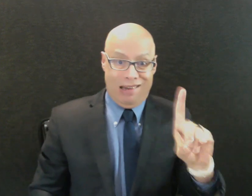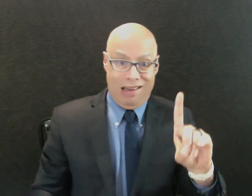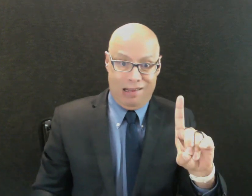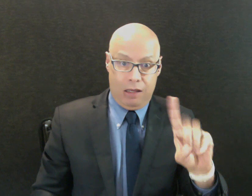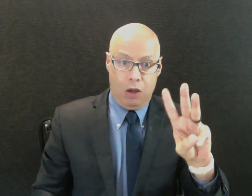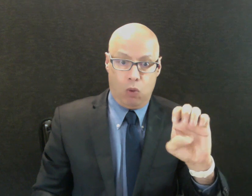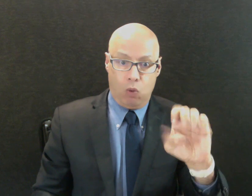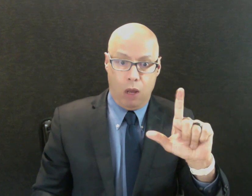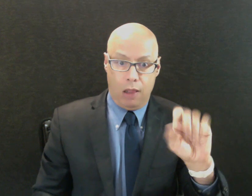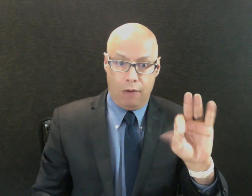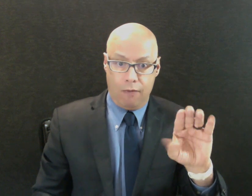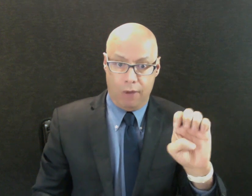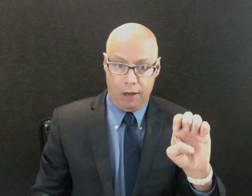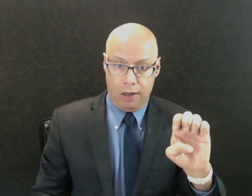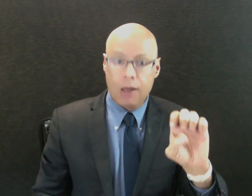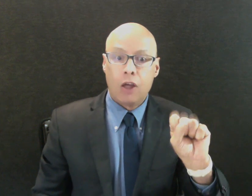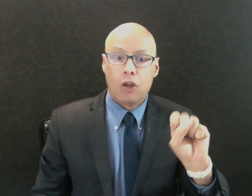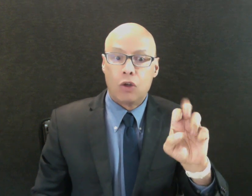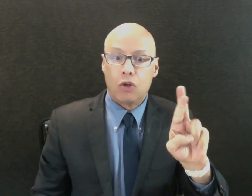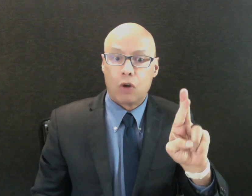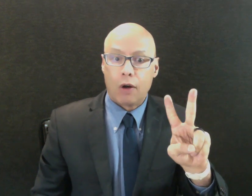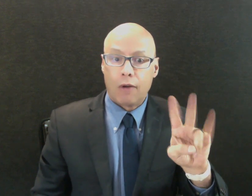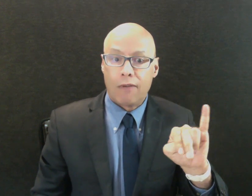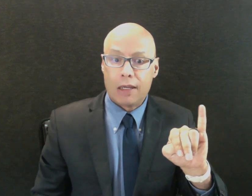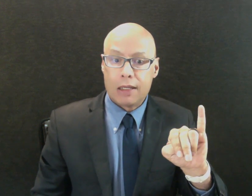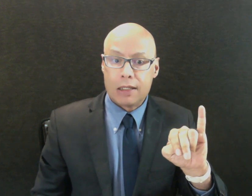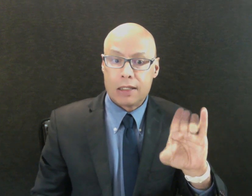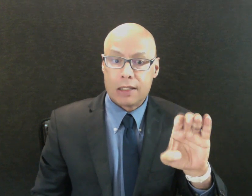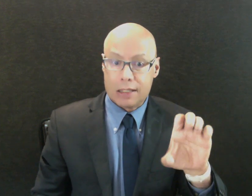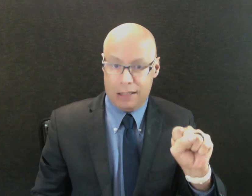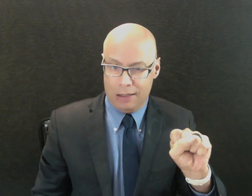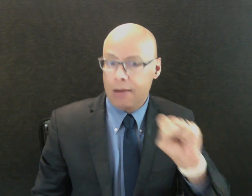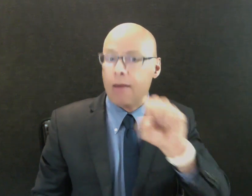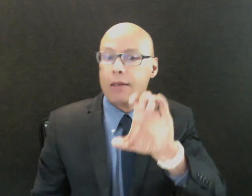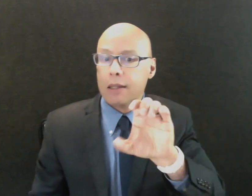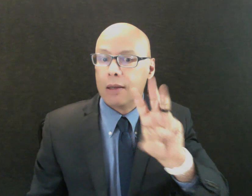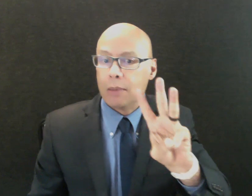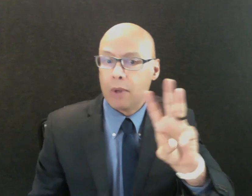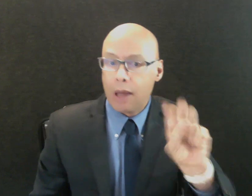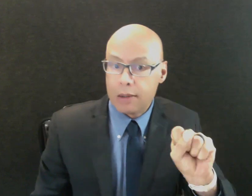hereunto known as C.W.S. to individuals who are deaf or hard of